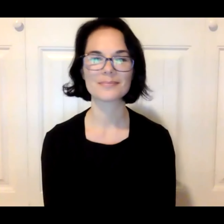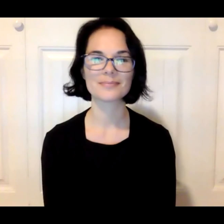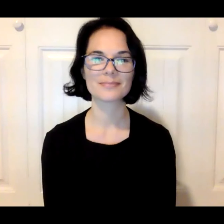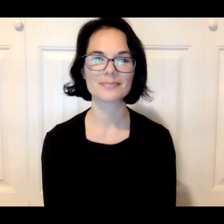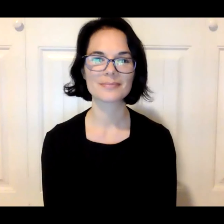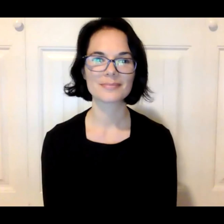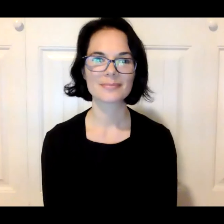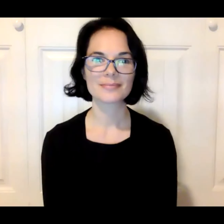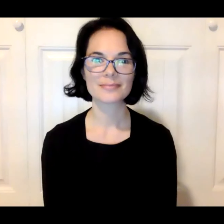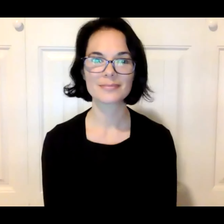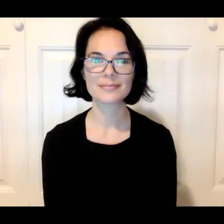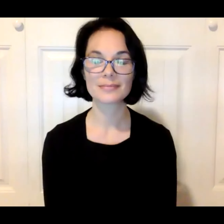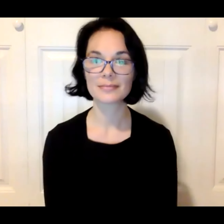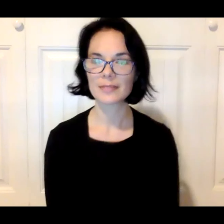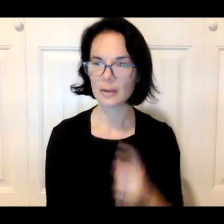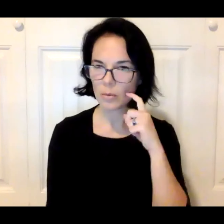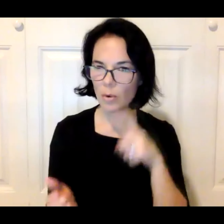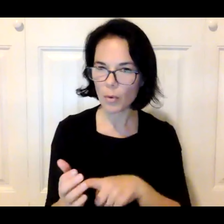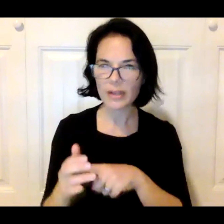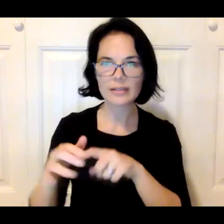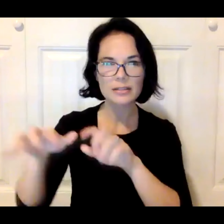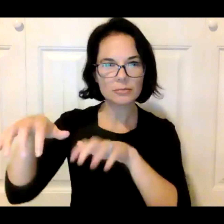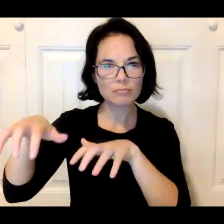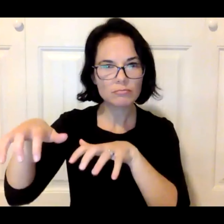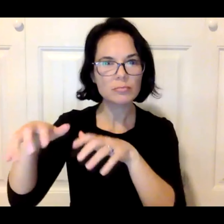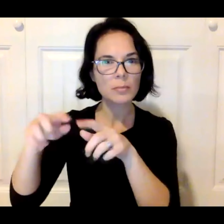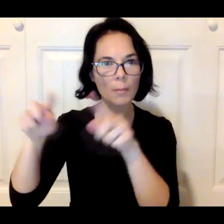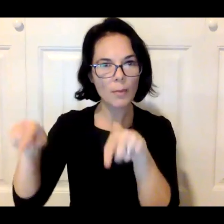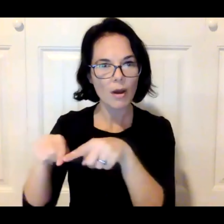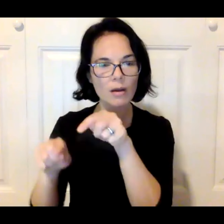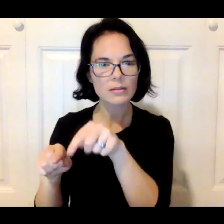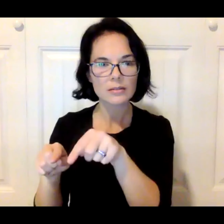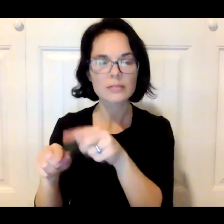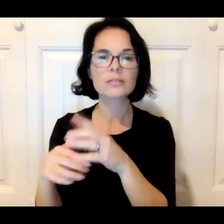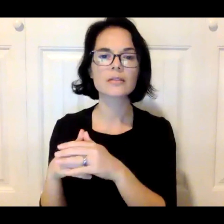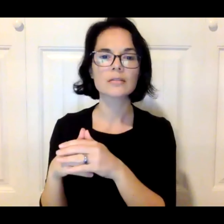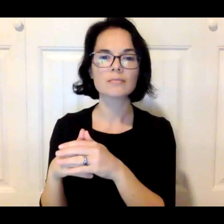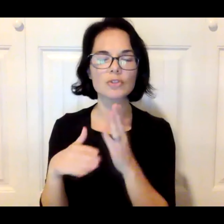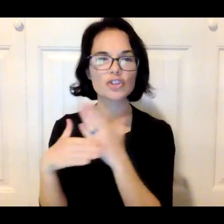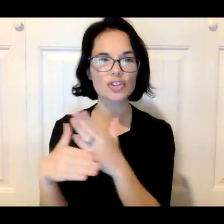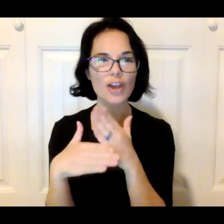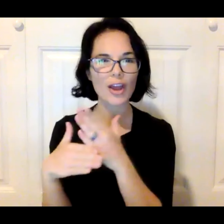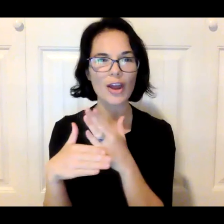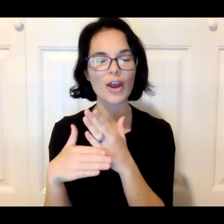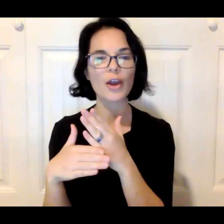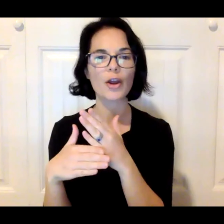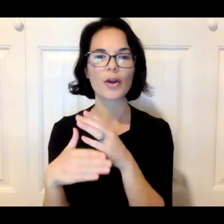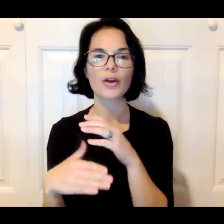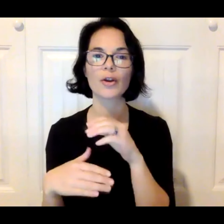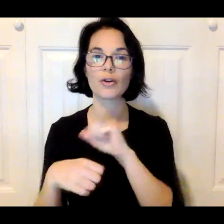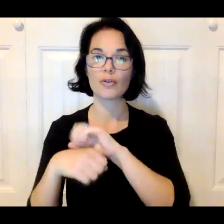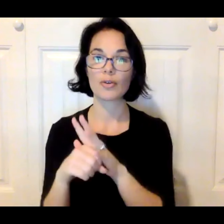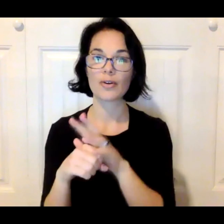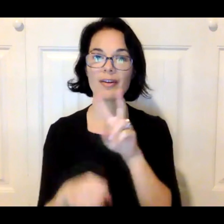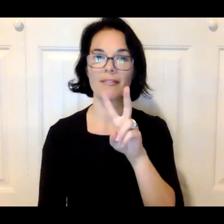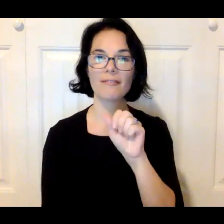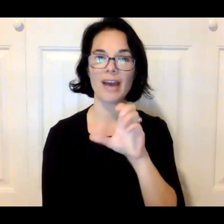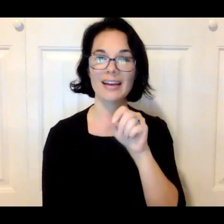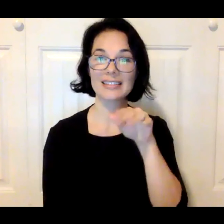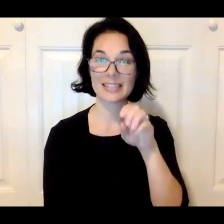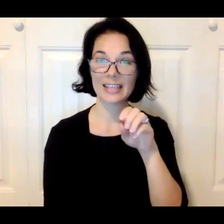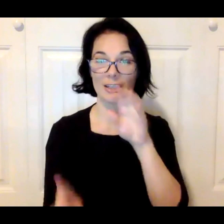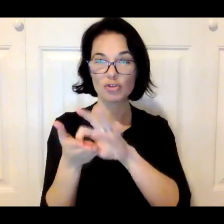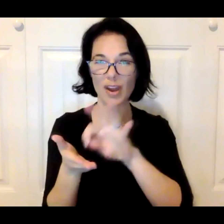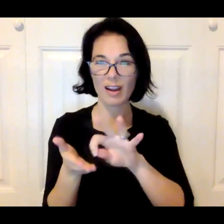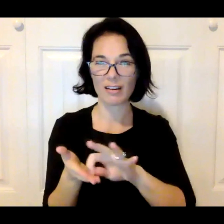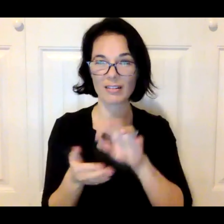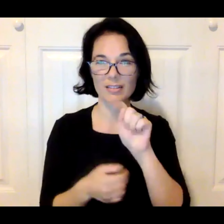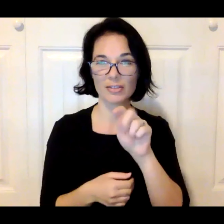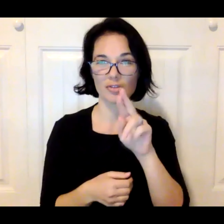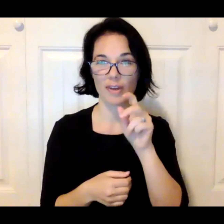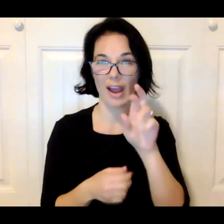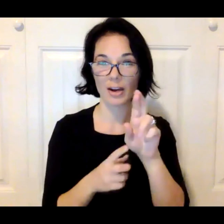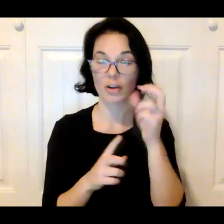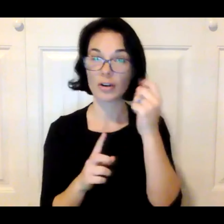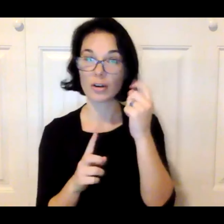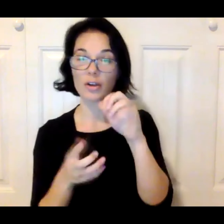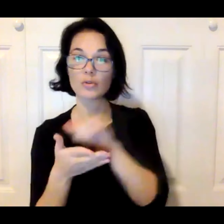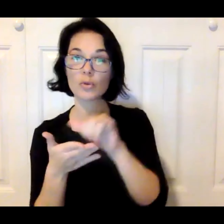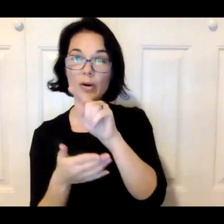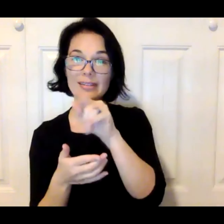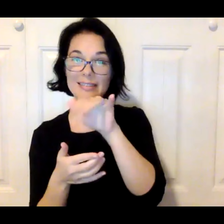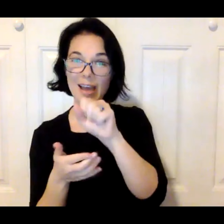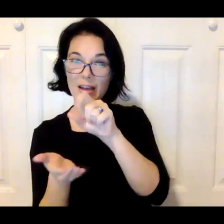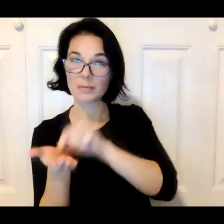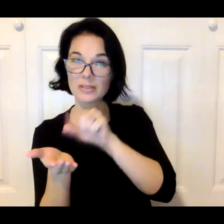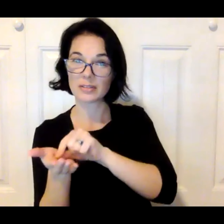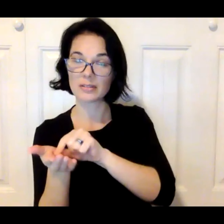In the chat, we have shared the Coronavirus Vaccine Tracker put together by the New York Times